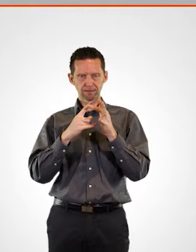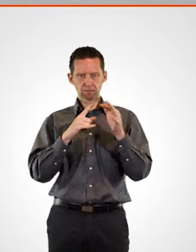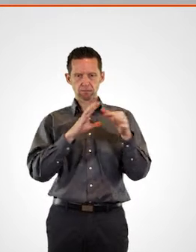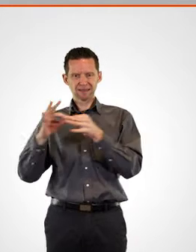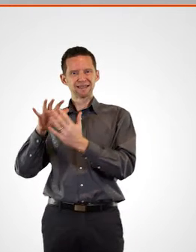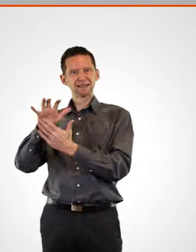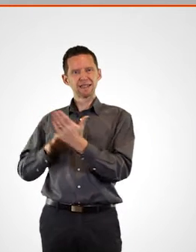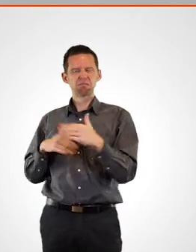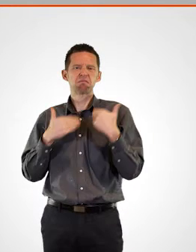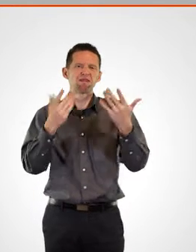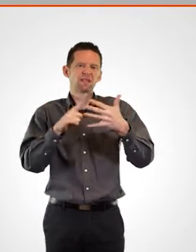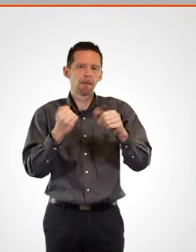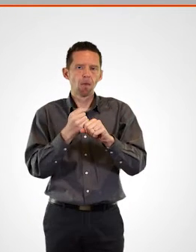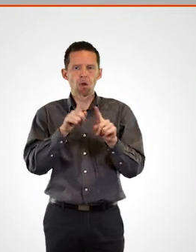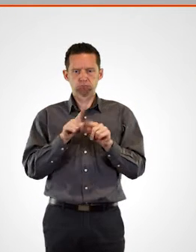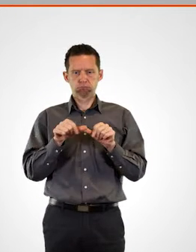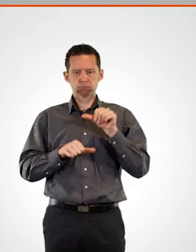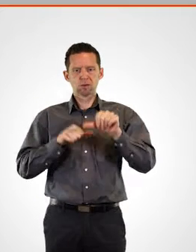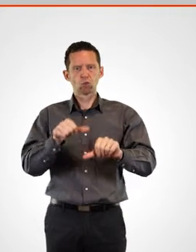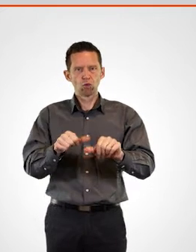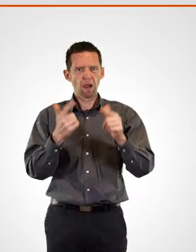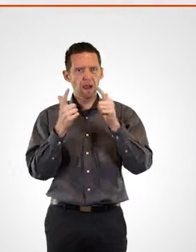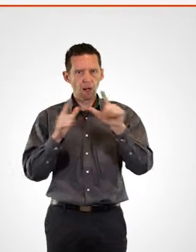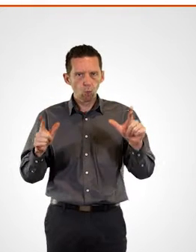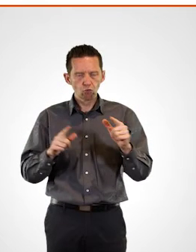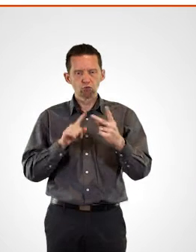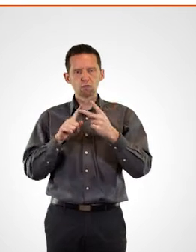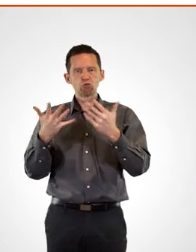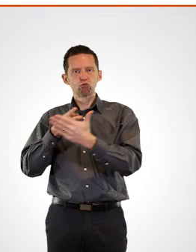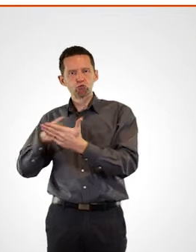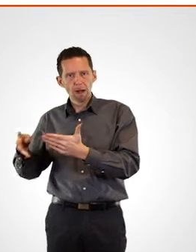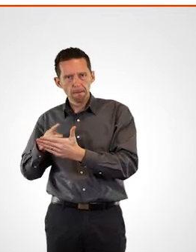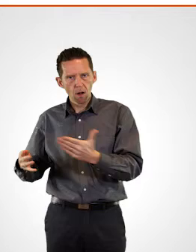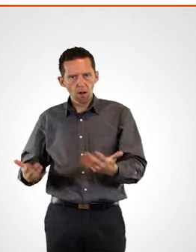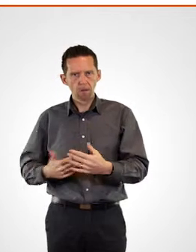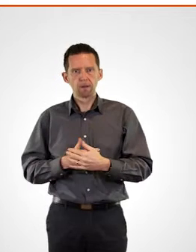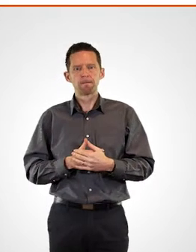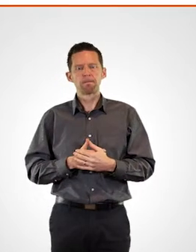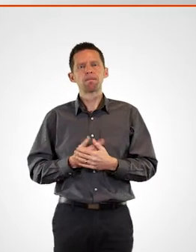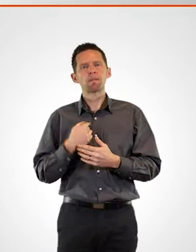and the connected text levels - for example, sequential language or grammar.